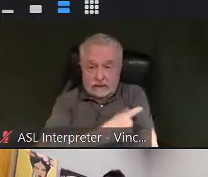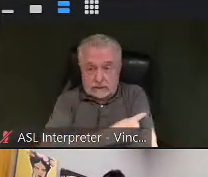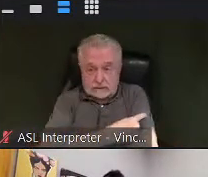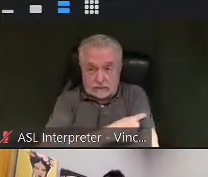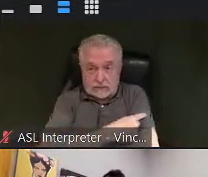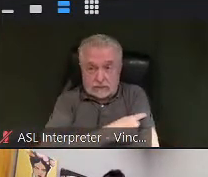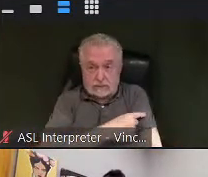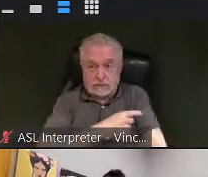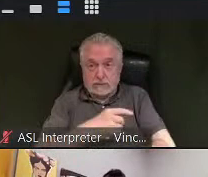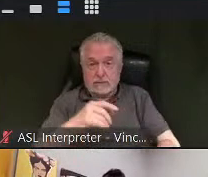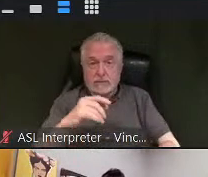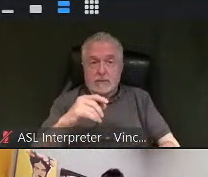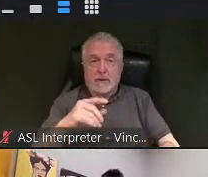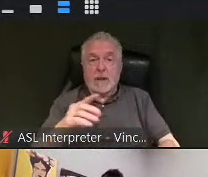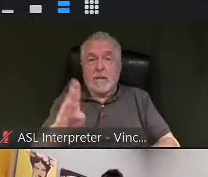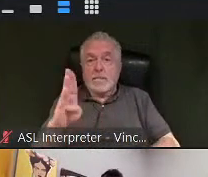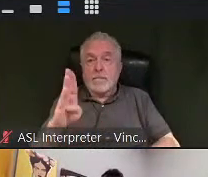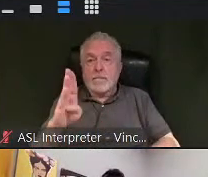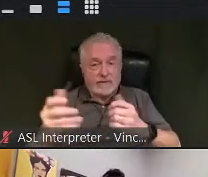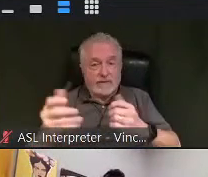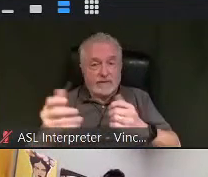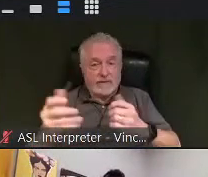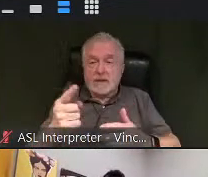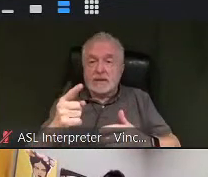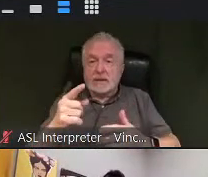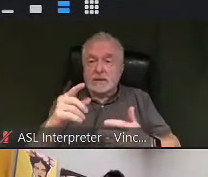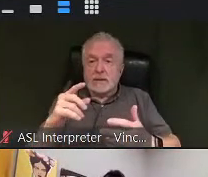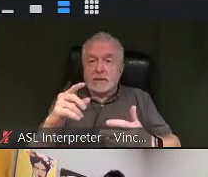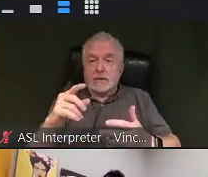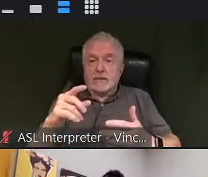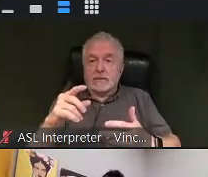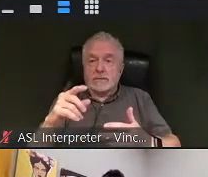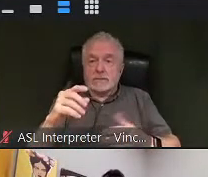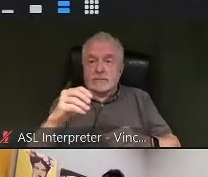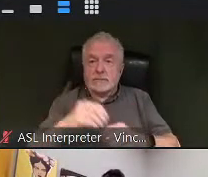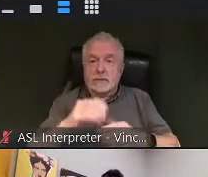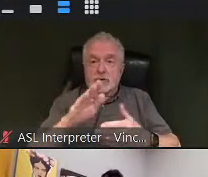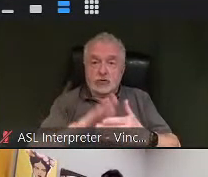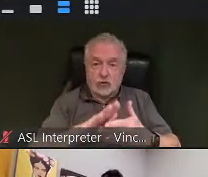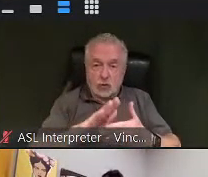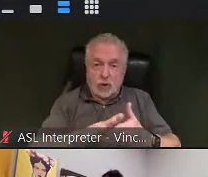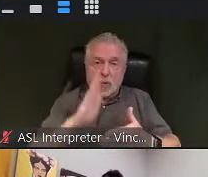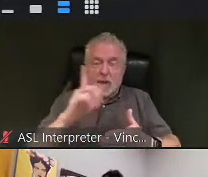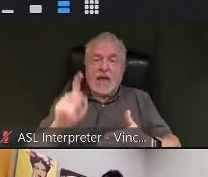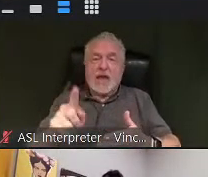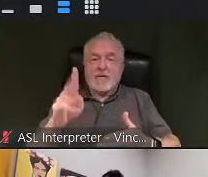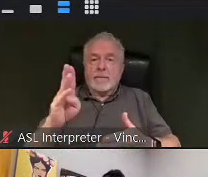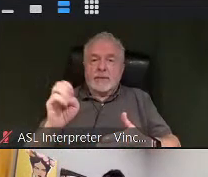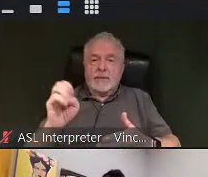the bus driver, anybody that is in and in the school, will have to be testing with